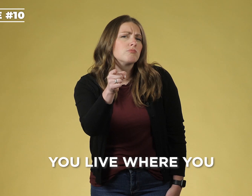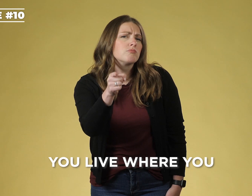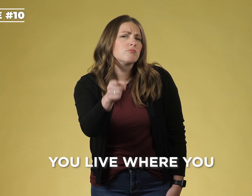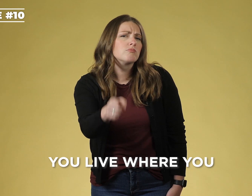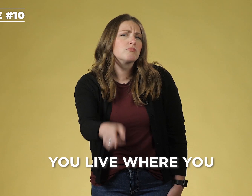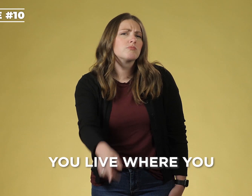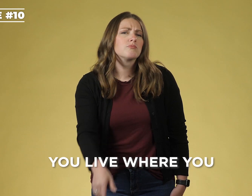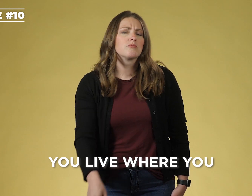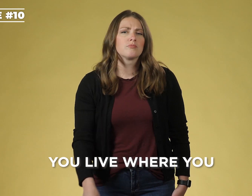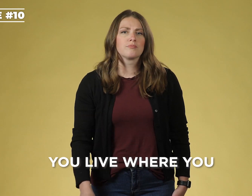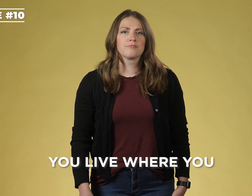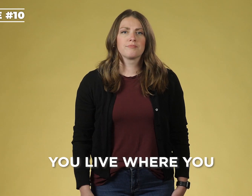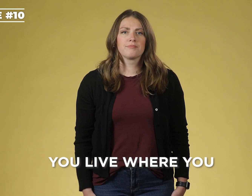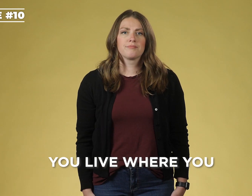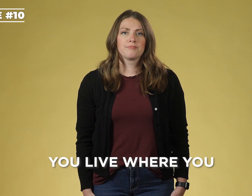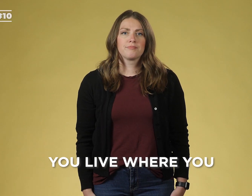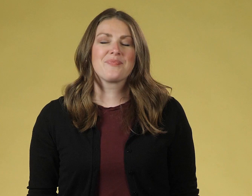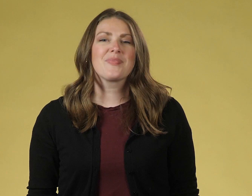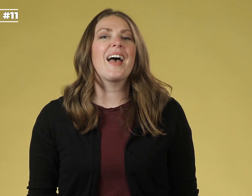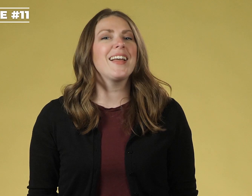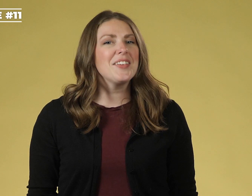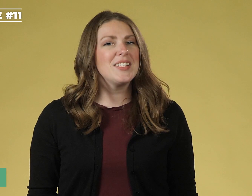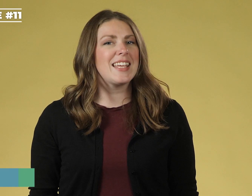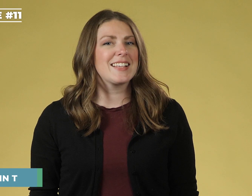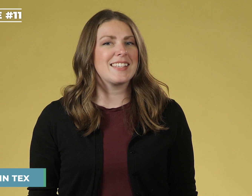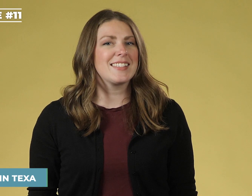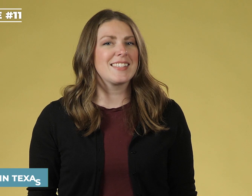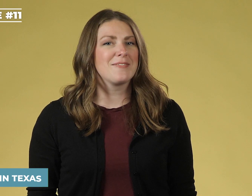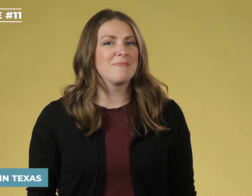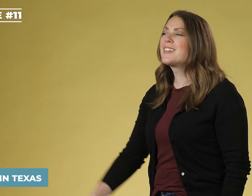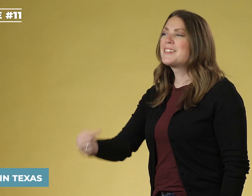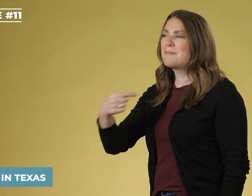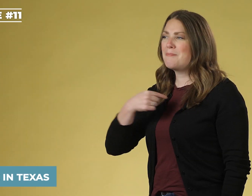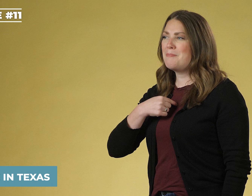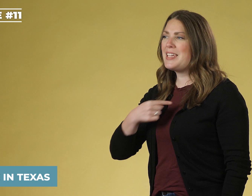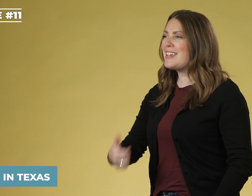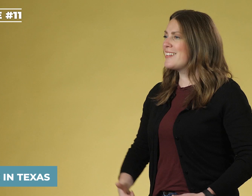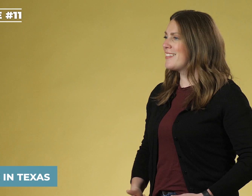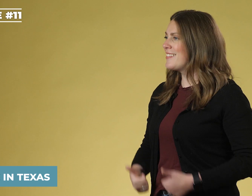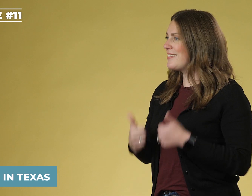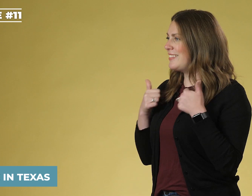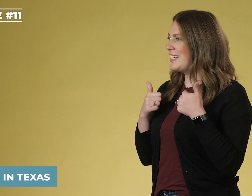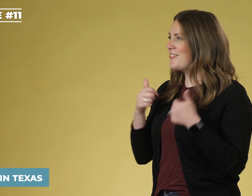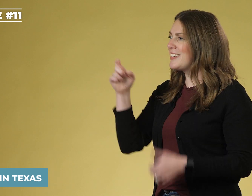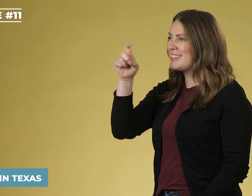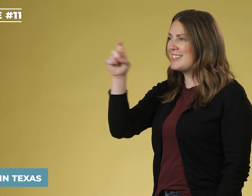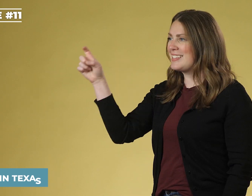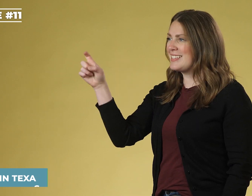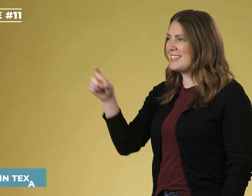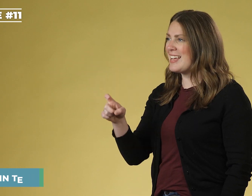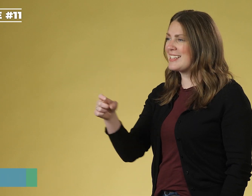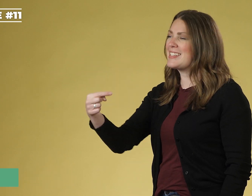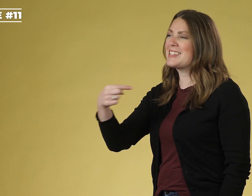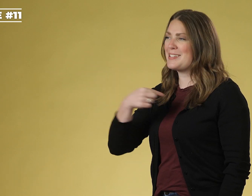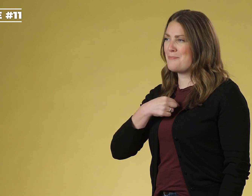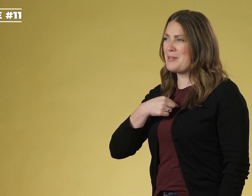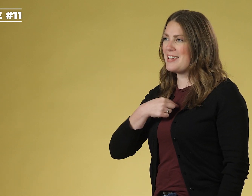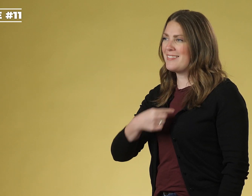I live in Texas. 'Me live Texas me.'